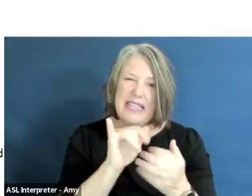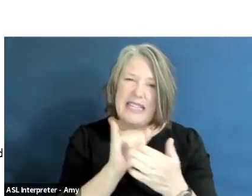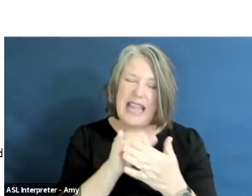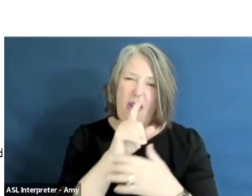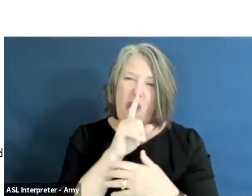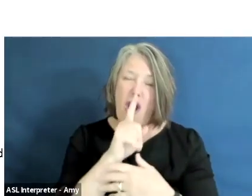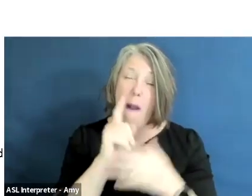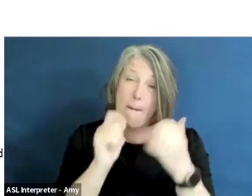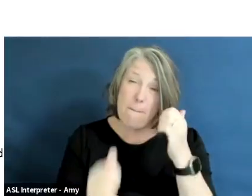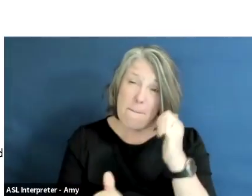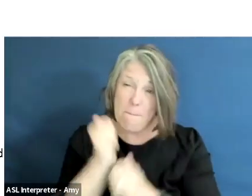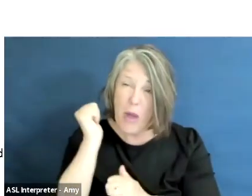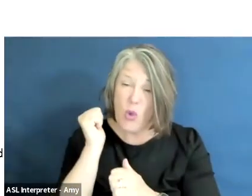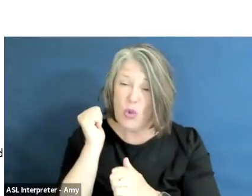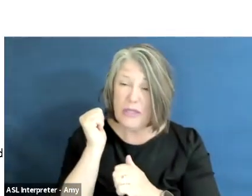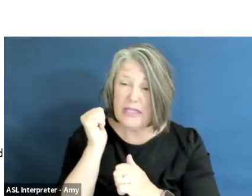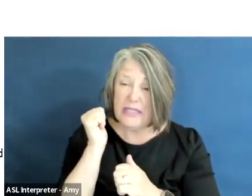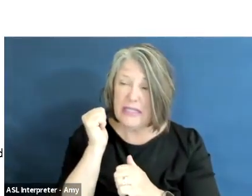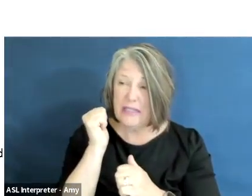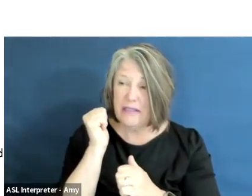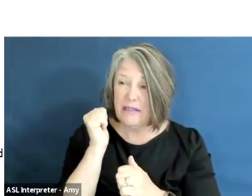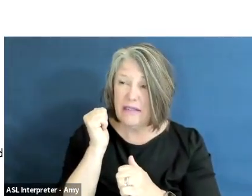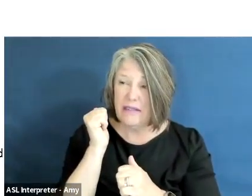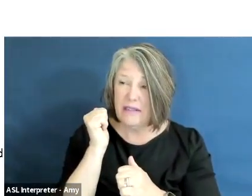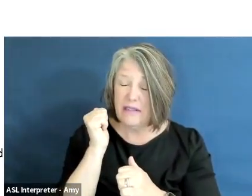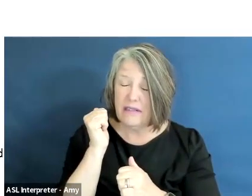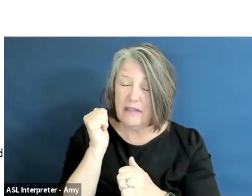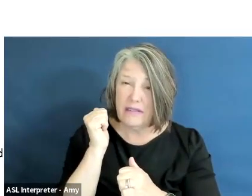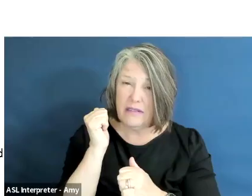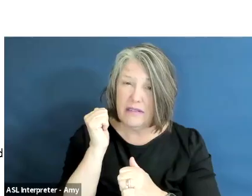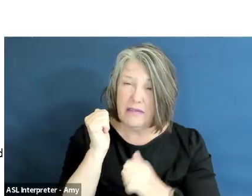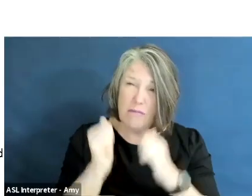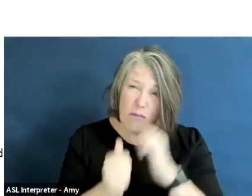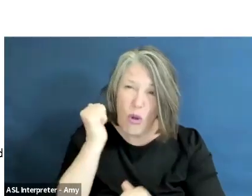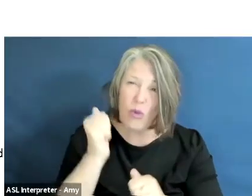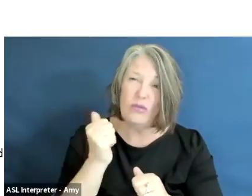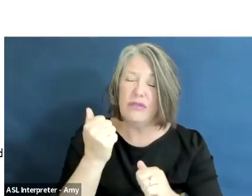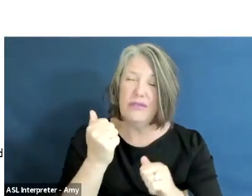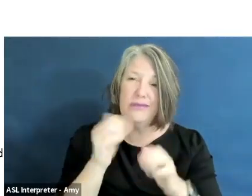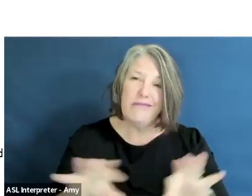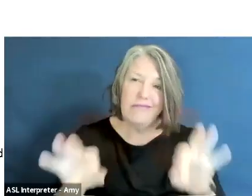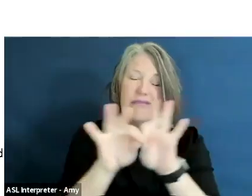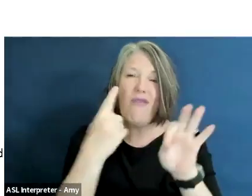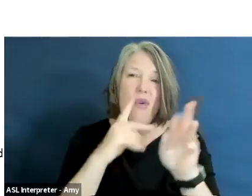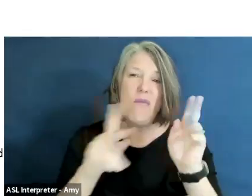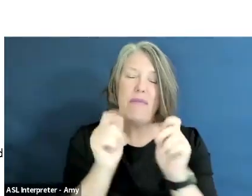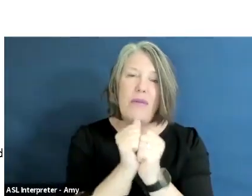most, kind of, the highest yield and most specific for people with disabilities. So that could include